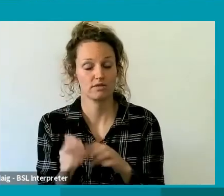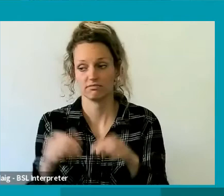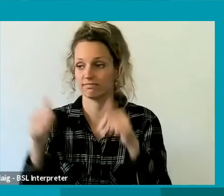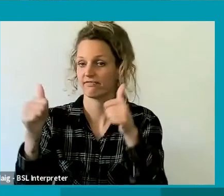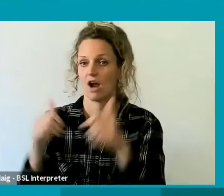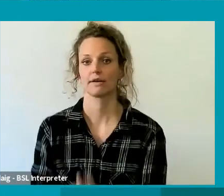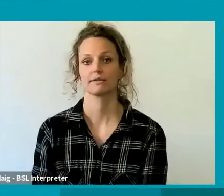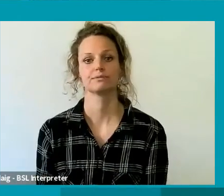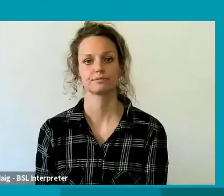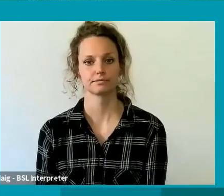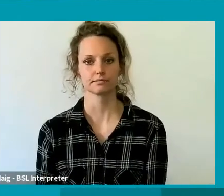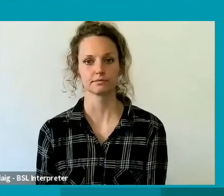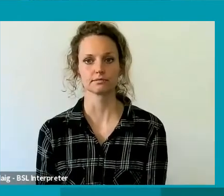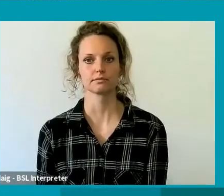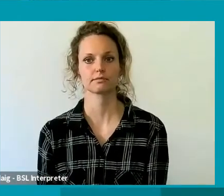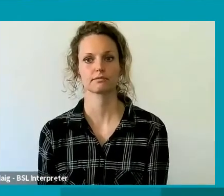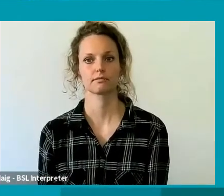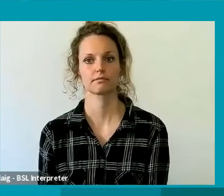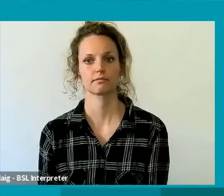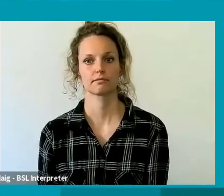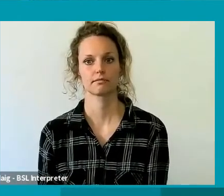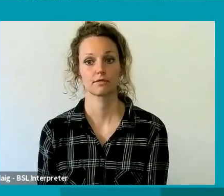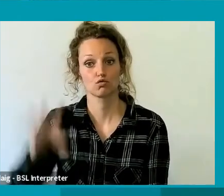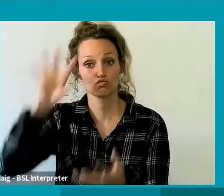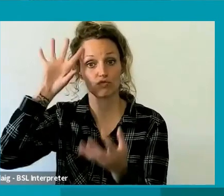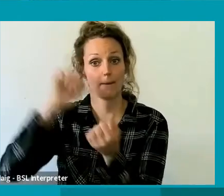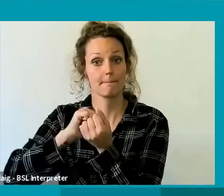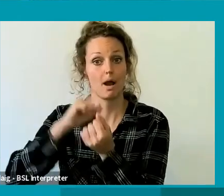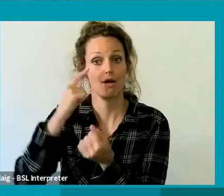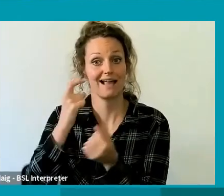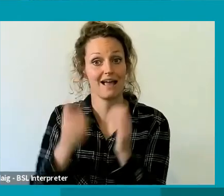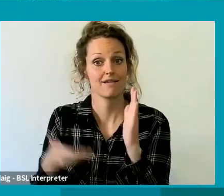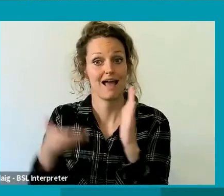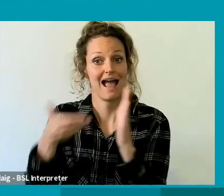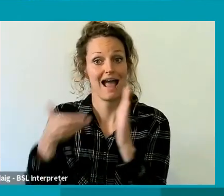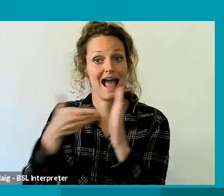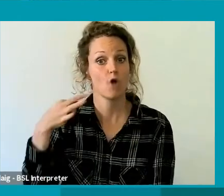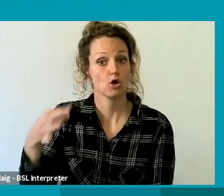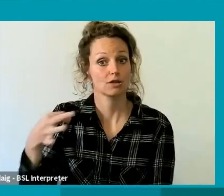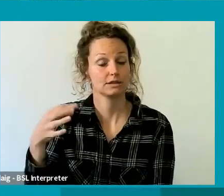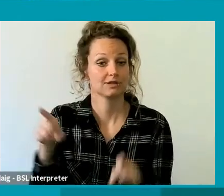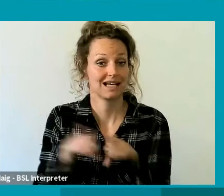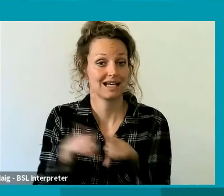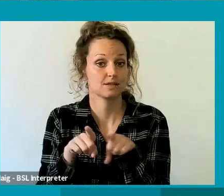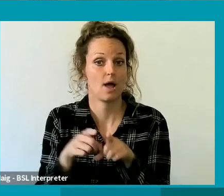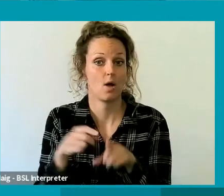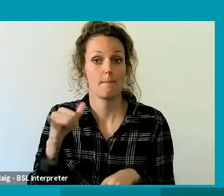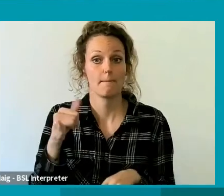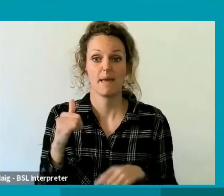Don't forget you can also add in your volunteering. Maybe you're doing multiple roles at the moment.